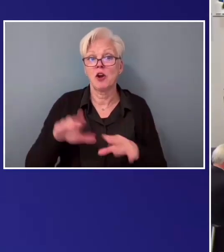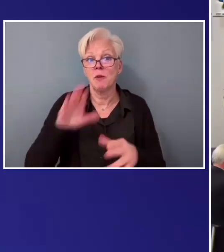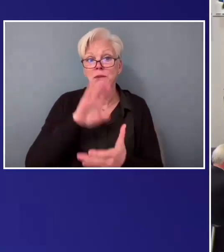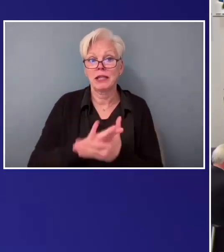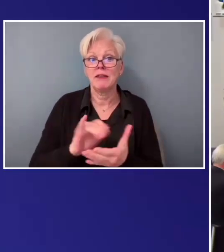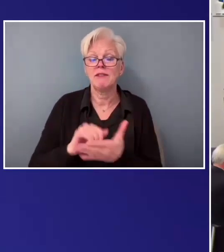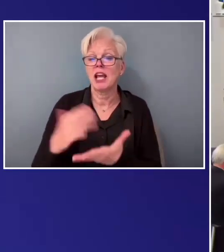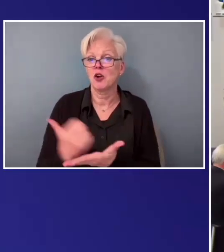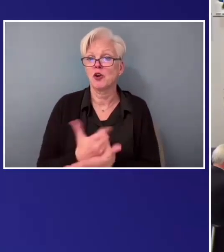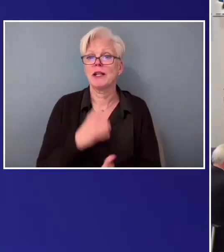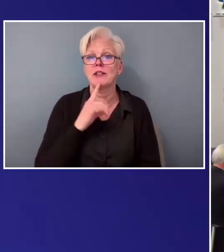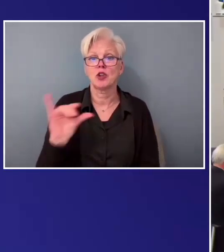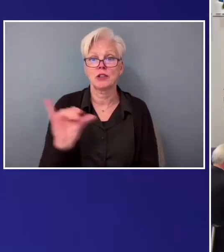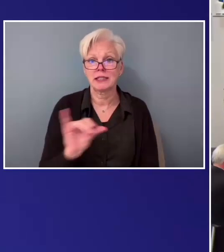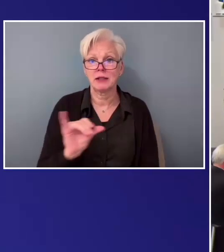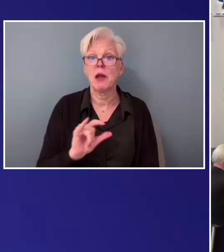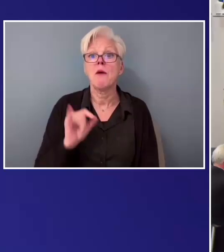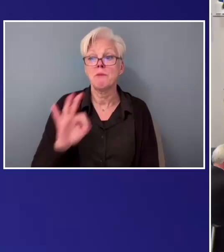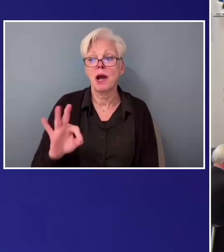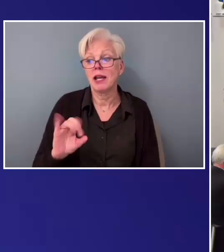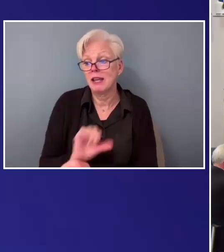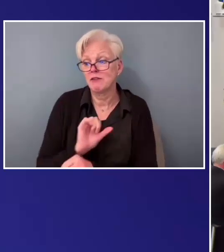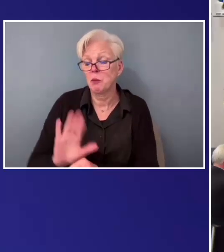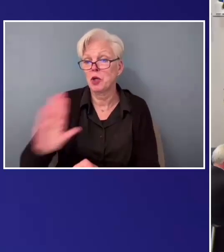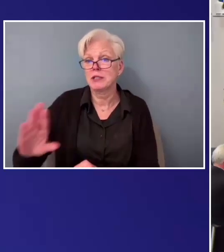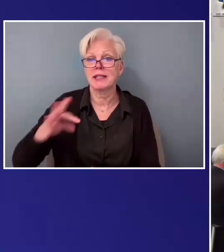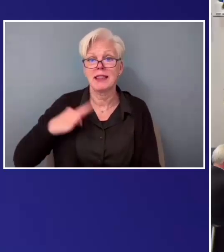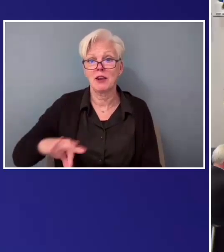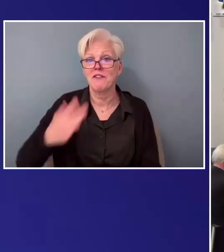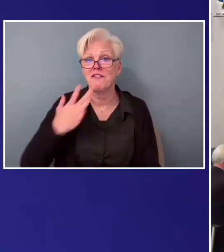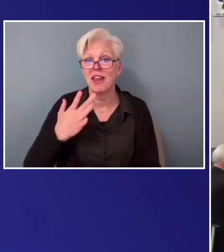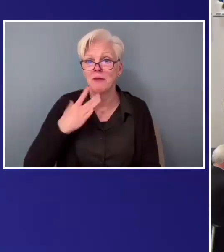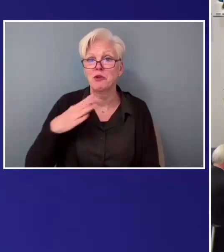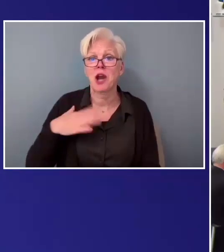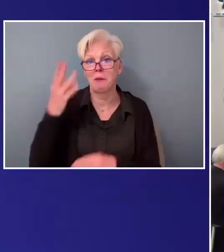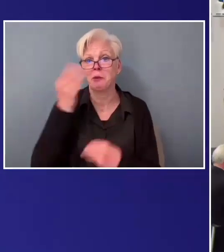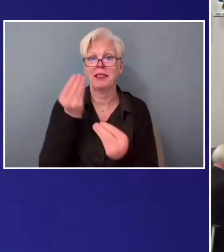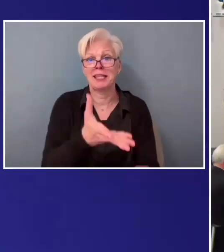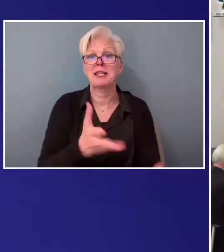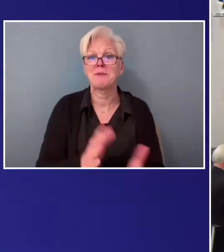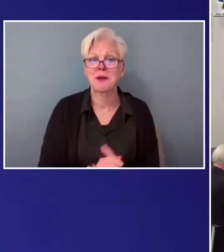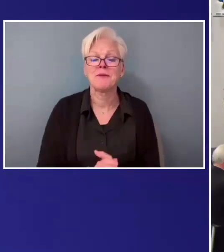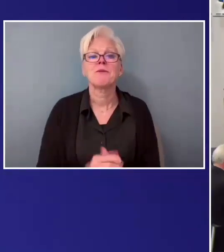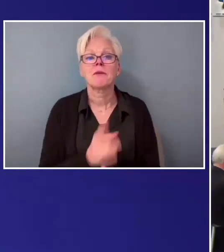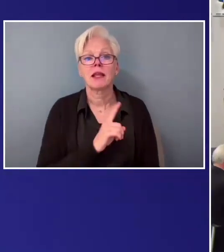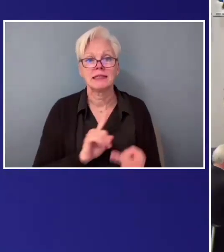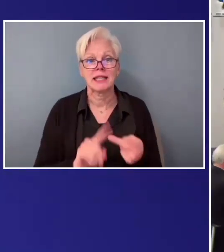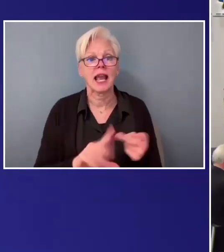similar, but if it works in their benefit, I'll pass that along. Second, and Cody, thank you very much.